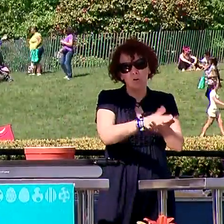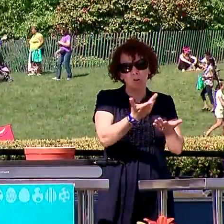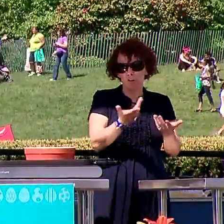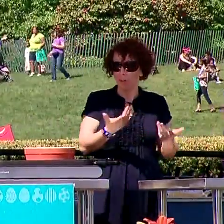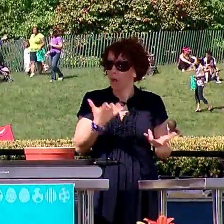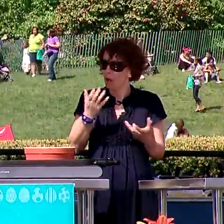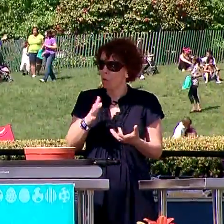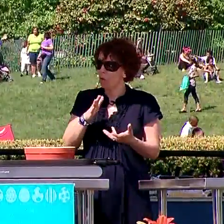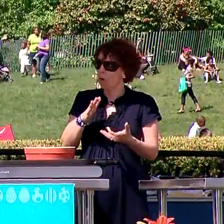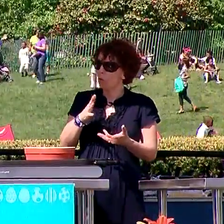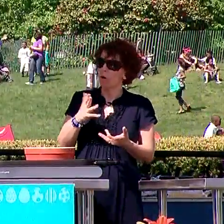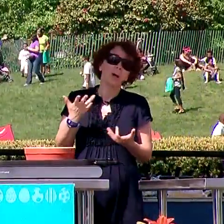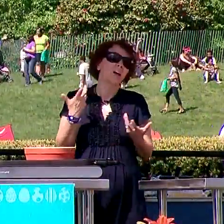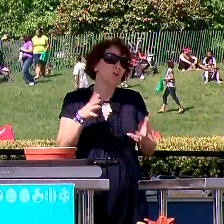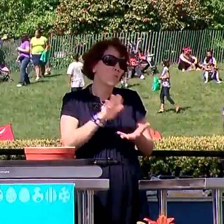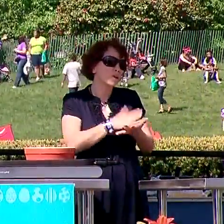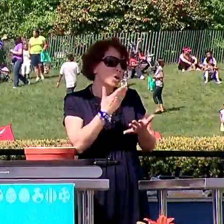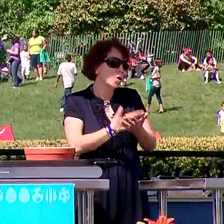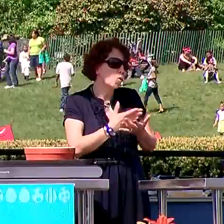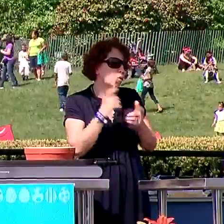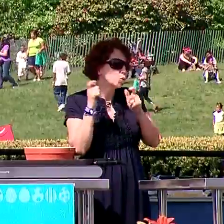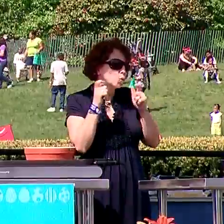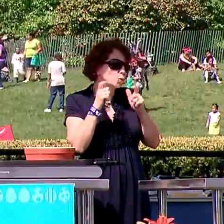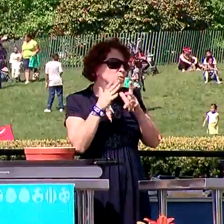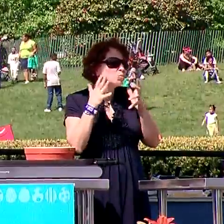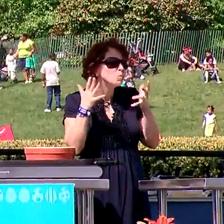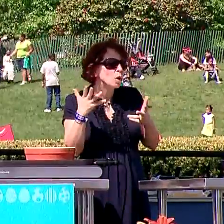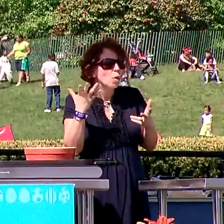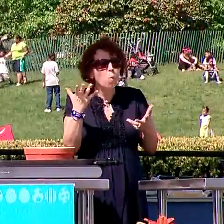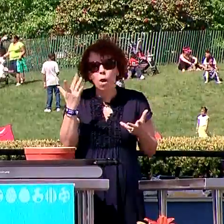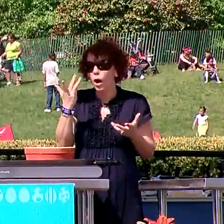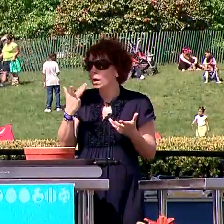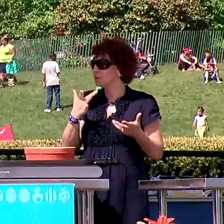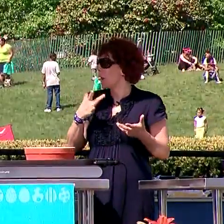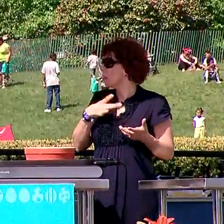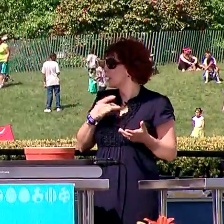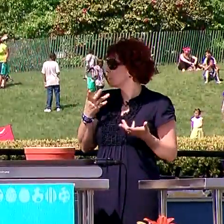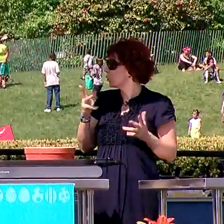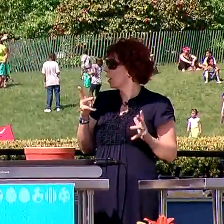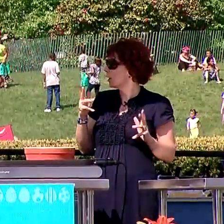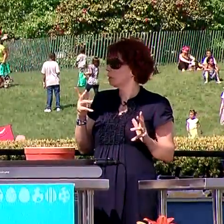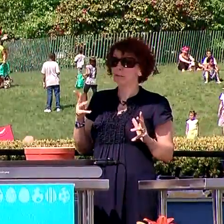corn too much, because I like the texture of the corn. Hello!